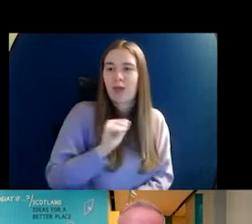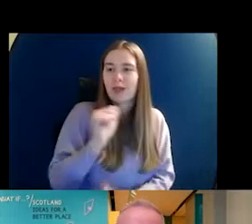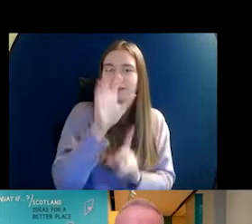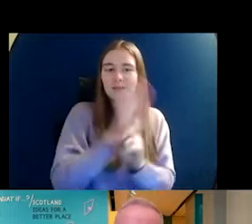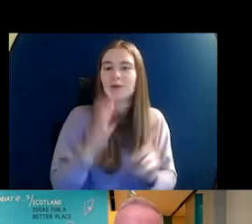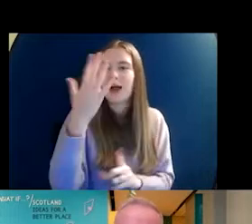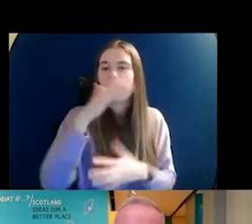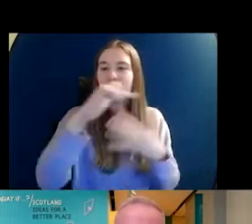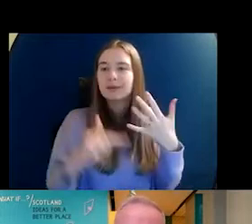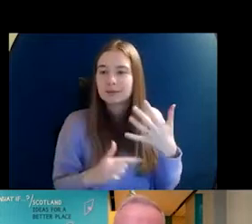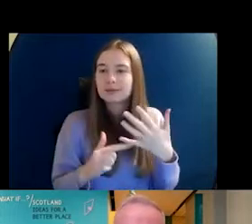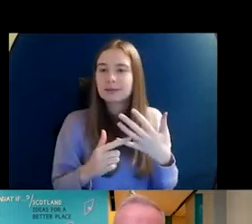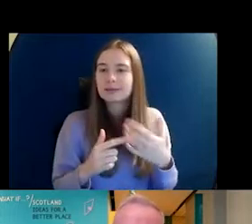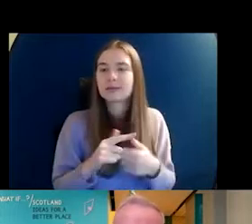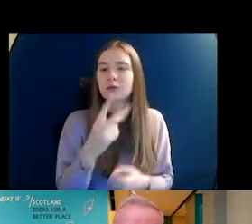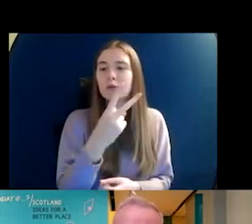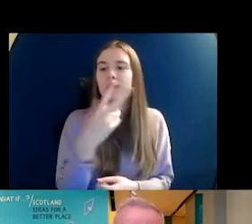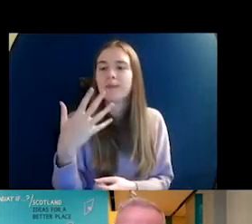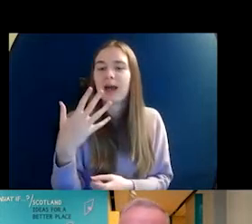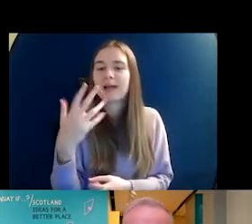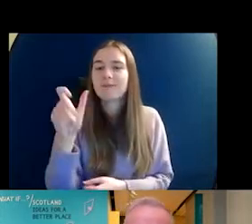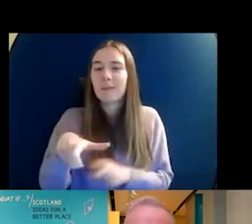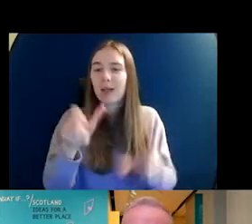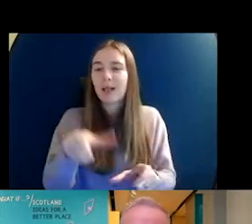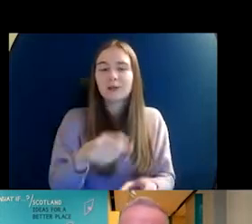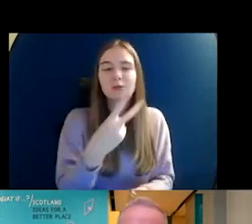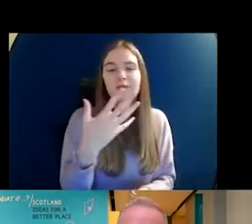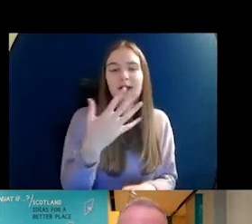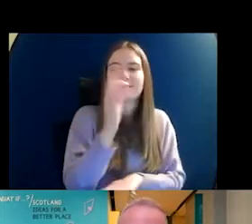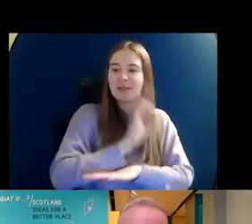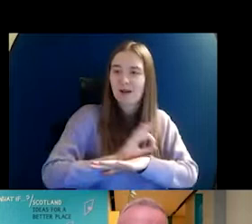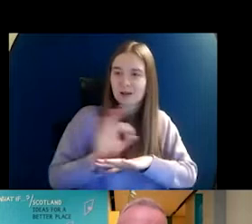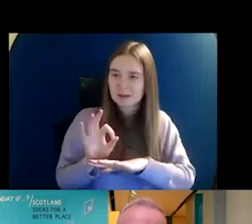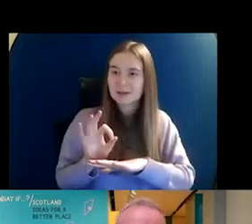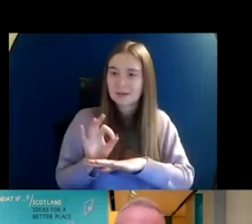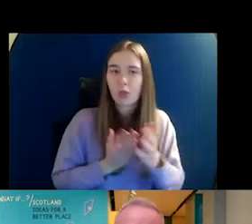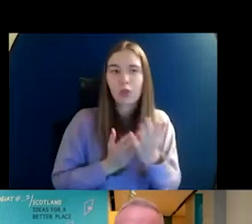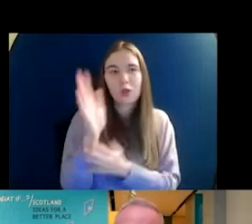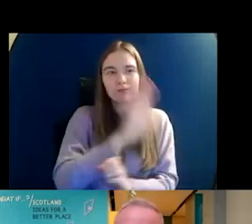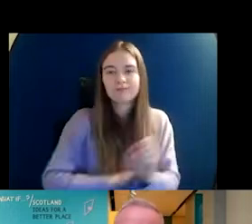So we had 25 citizens and 25 architects throughout Scotland, and each giving